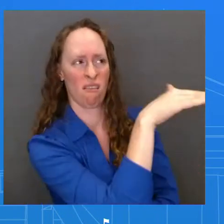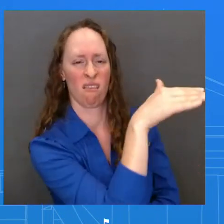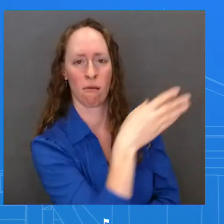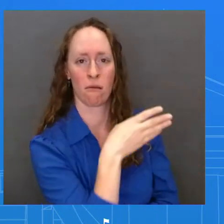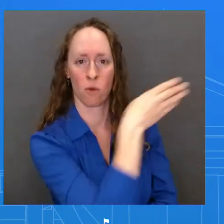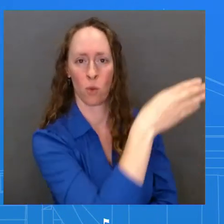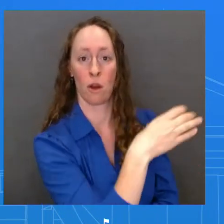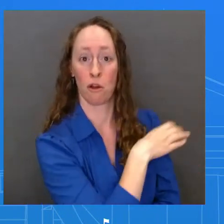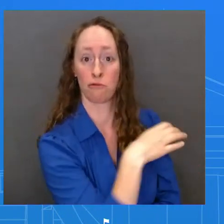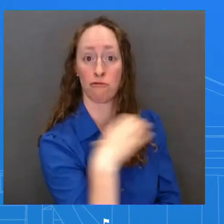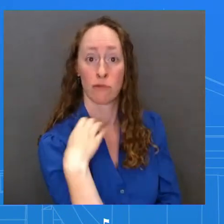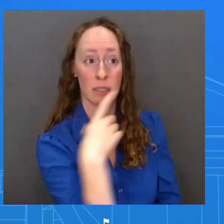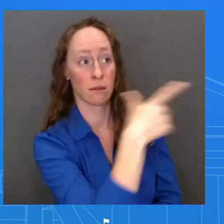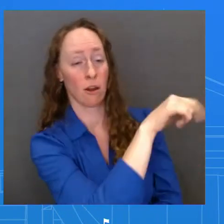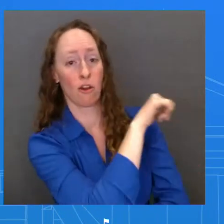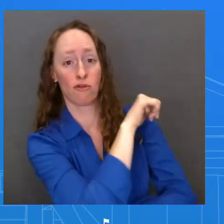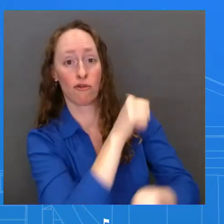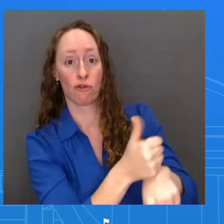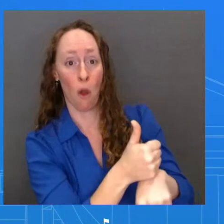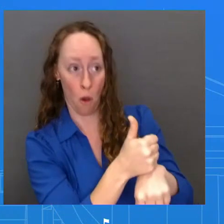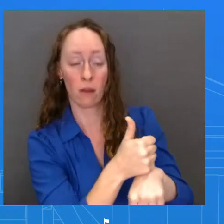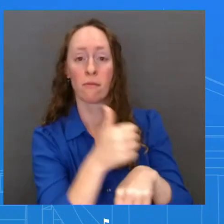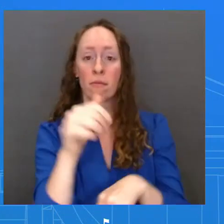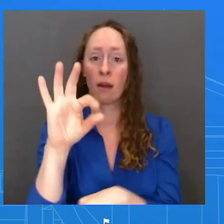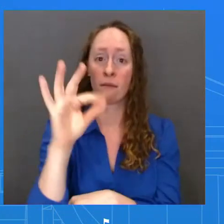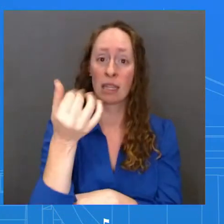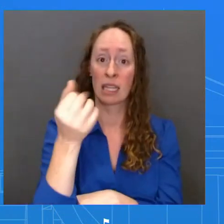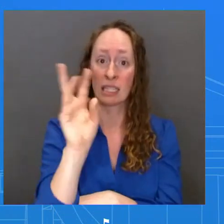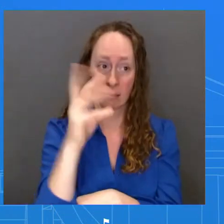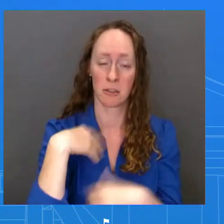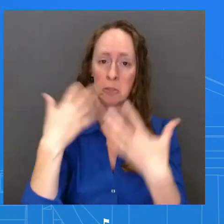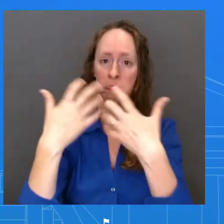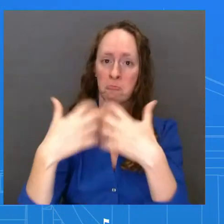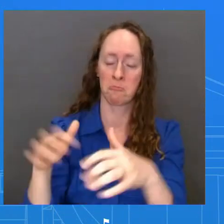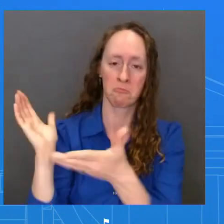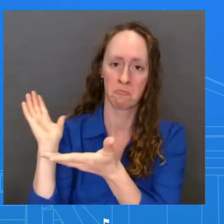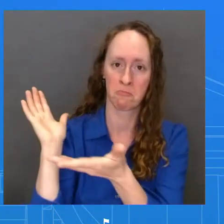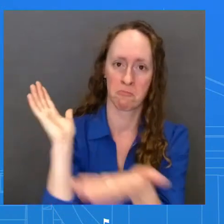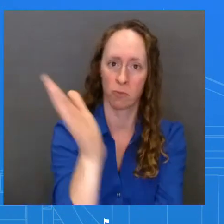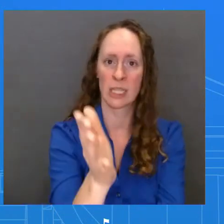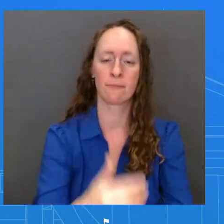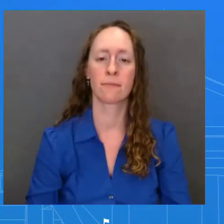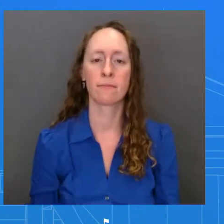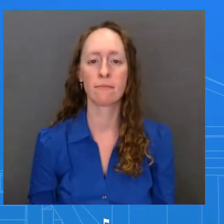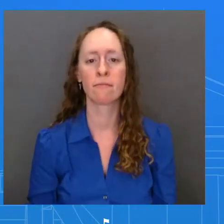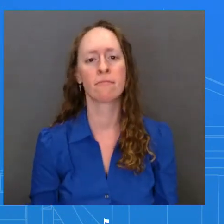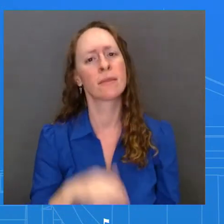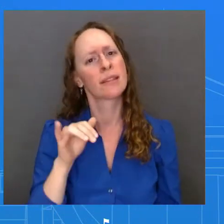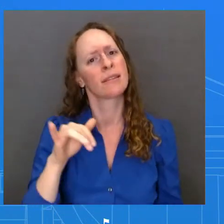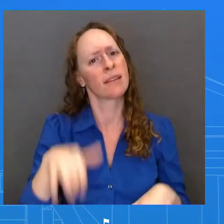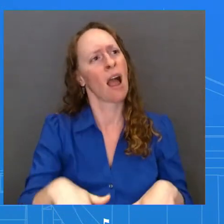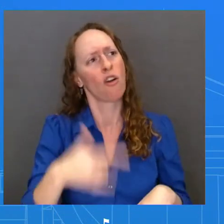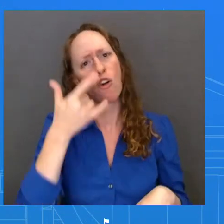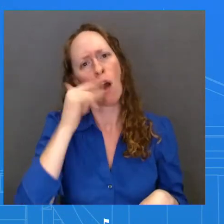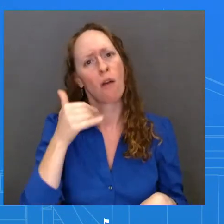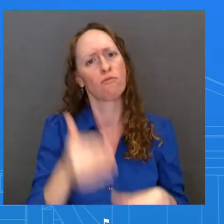That is the natural extension of what the President announced in Hiroshima. There have, for reasons I don't fully understand,